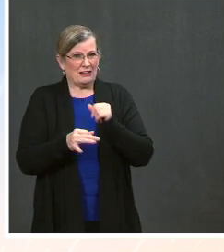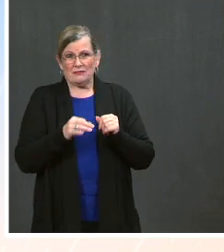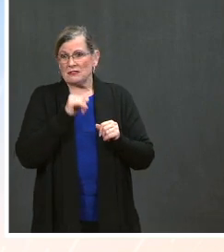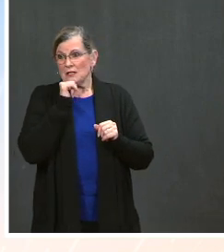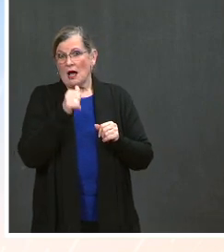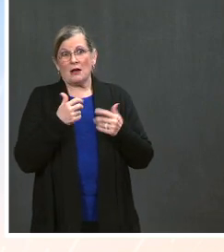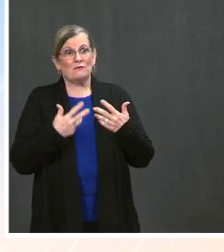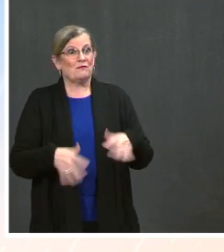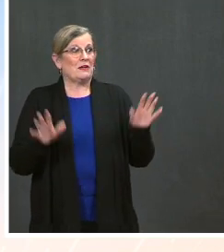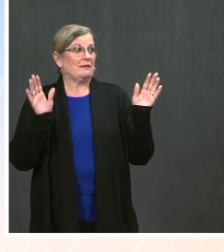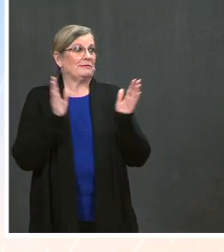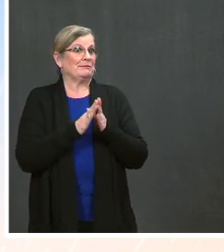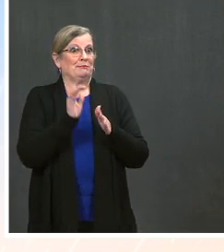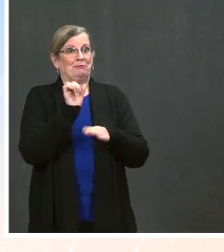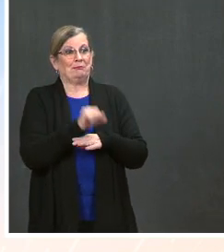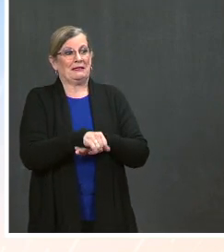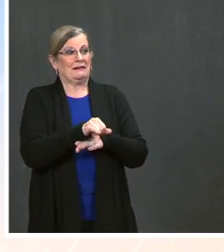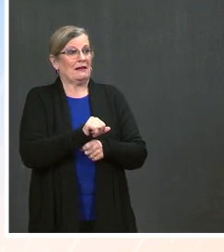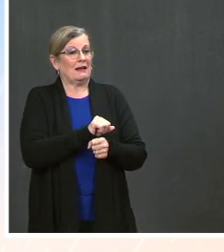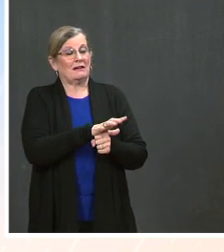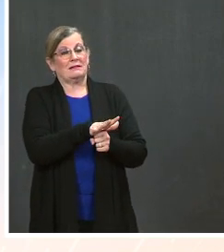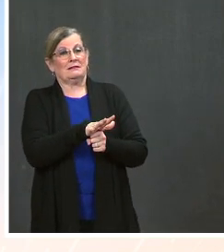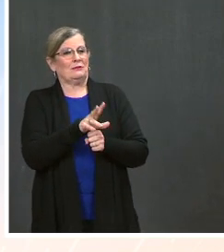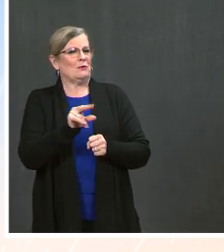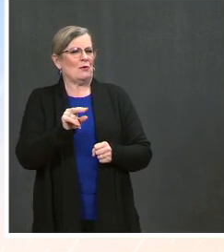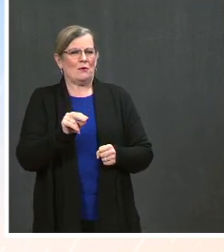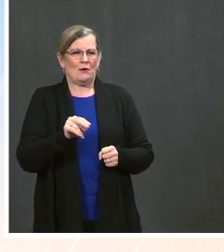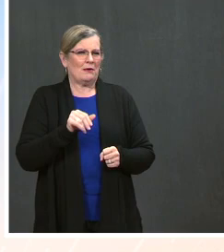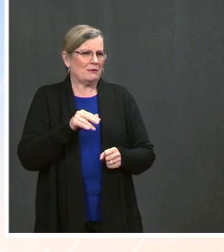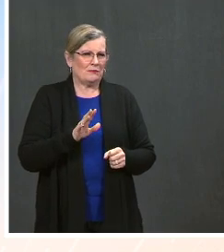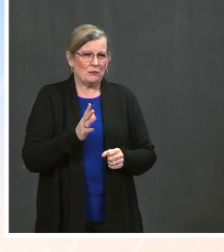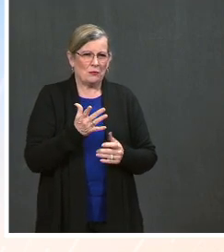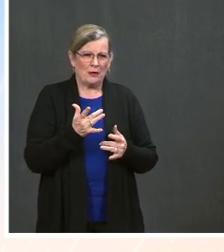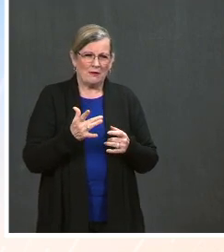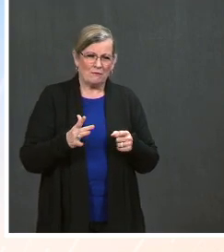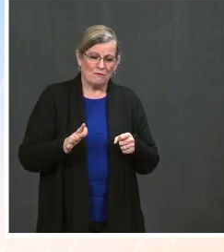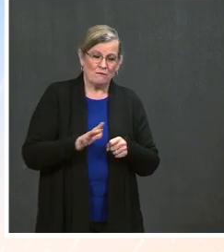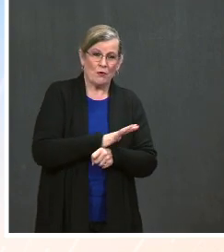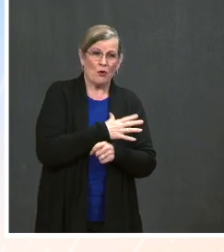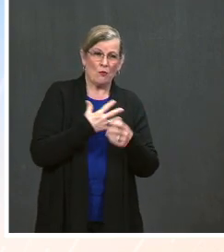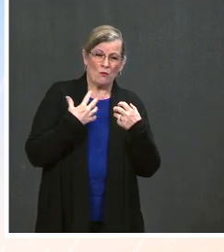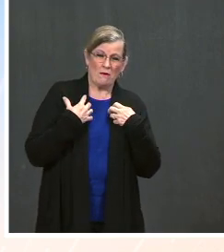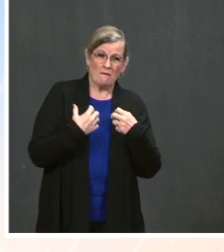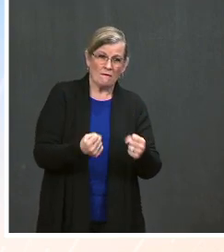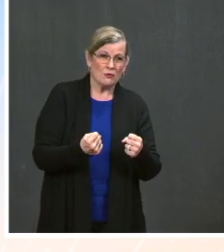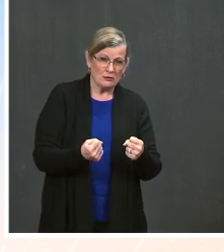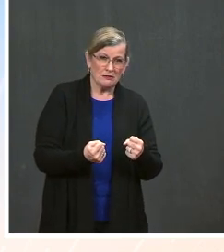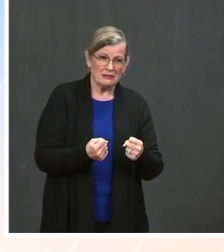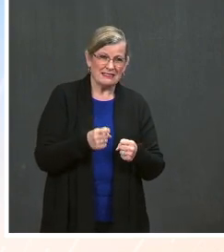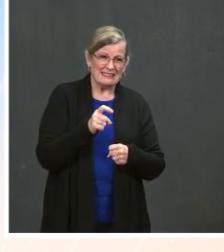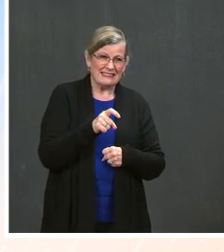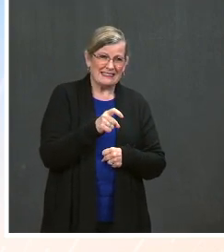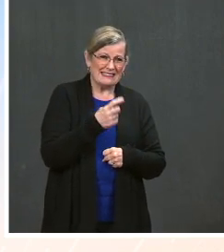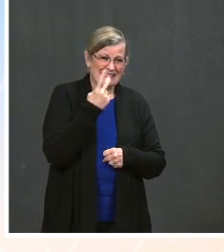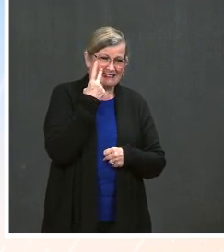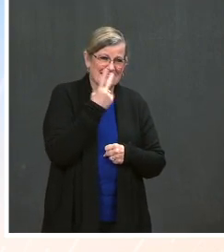if we truly want a full recovery. And it's great to see more and more people traveling, but we also -- there's many more people that just won't get on a plane right now.